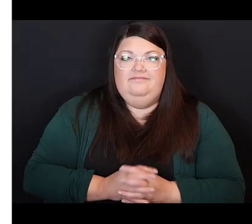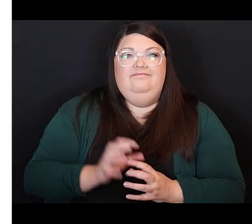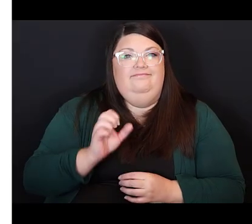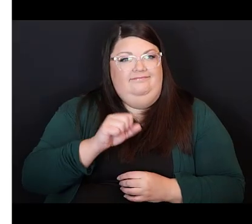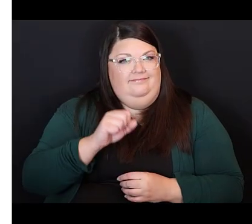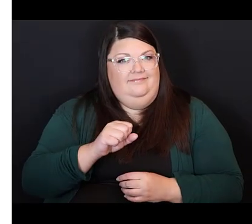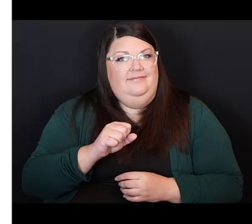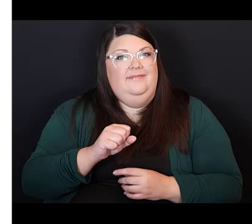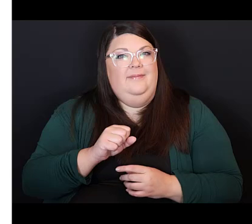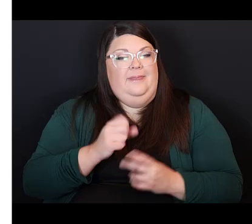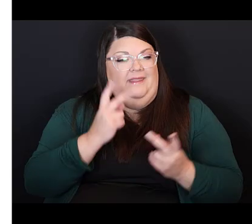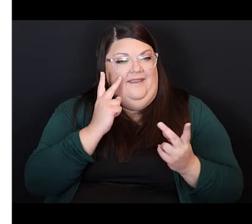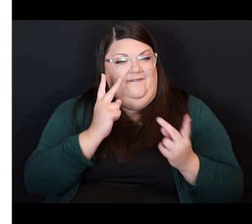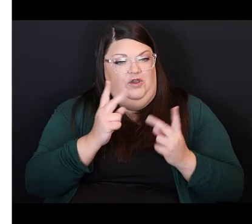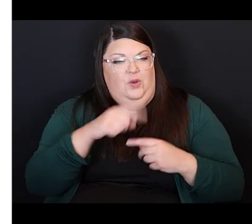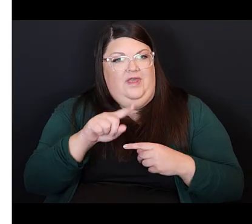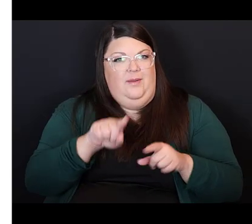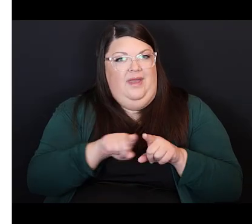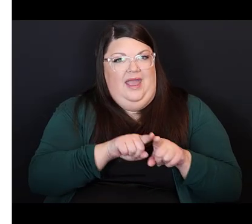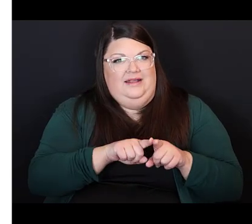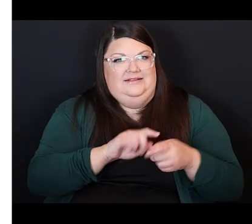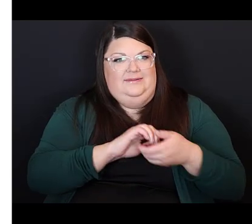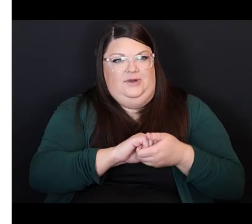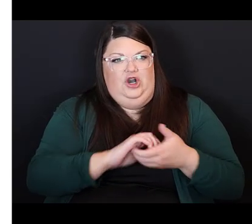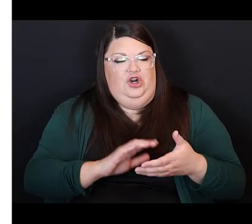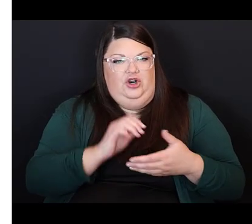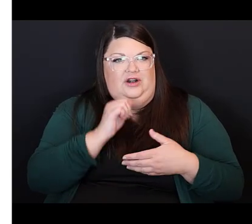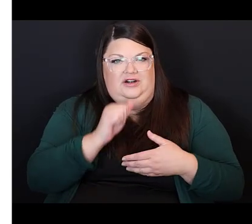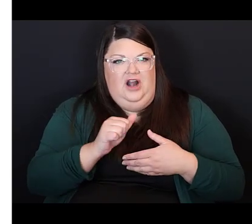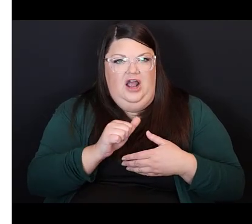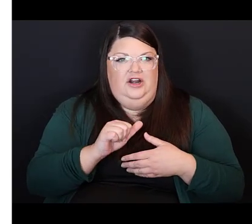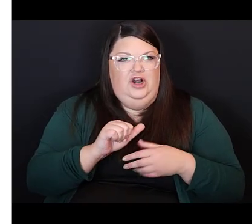[Lauren] Yes—view your evaluator as a partner, not a watchdog. Evaluation